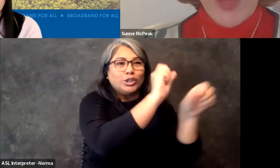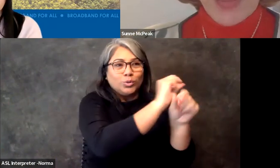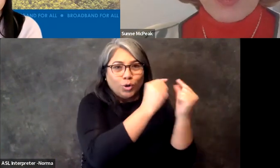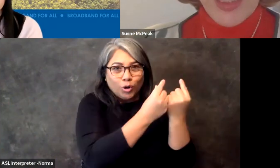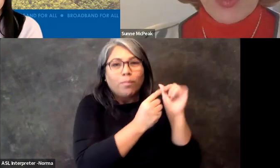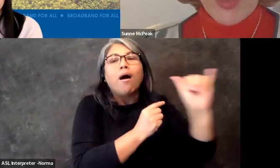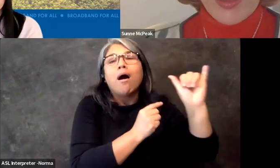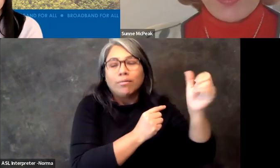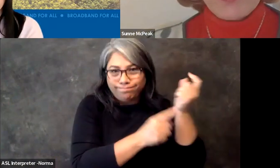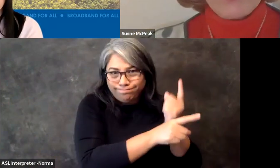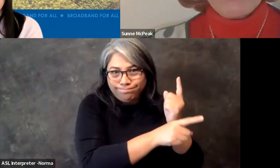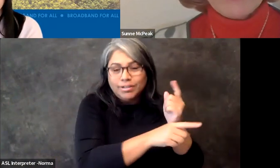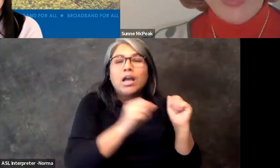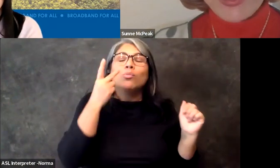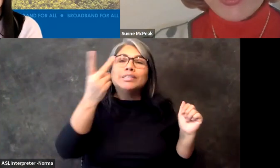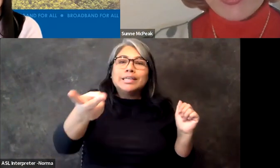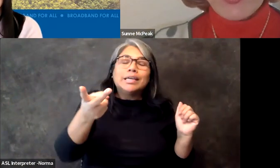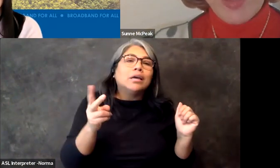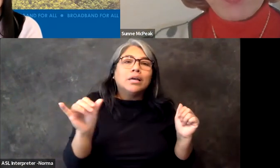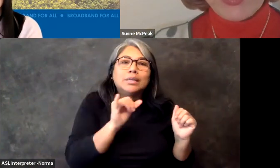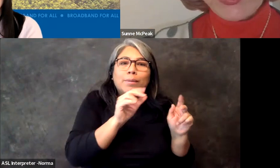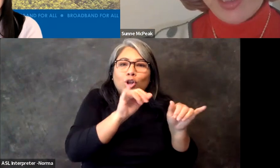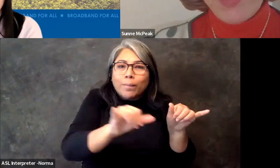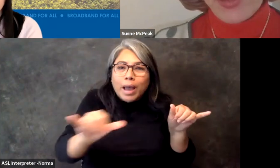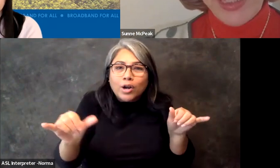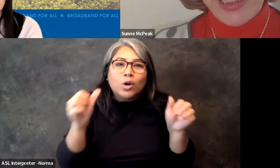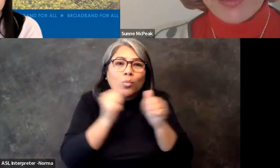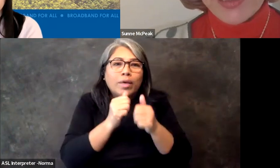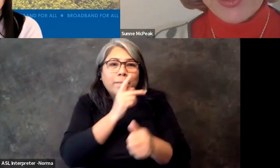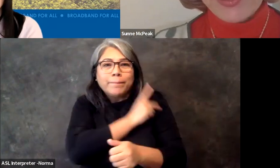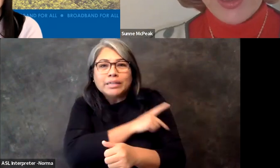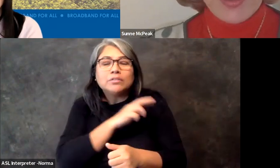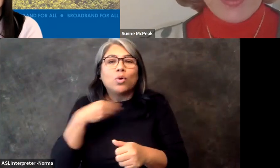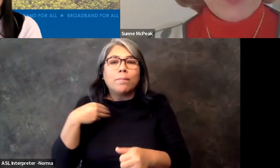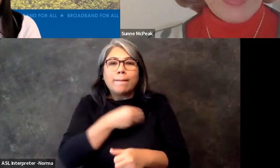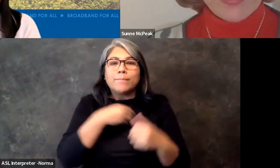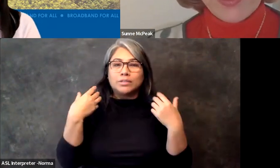similar pattern by the way with patients or members of health plans that are in the